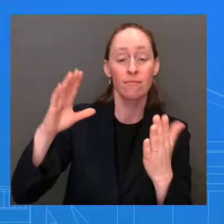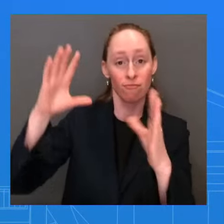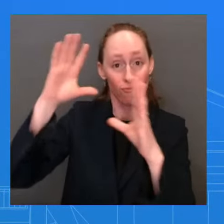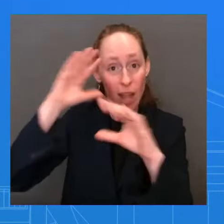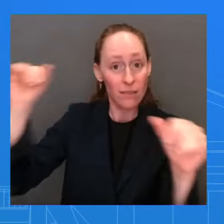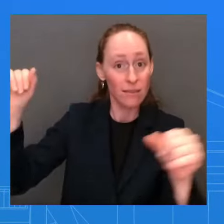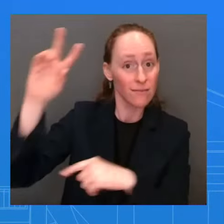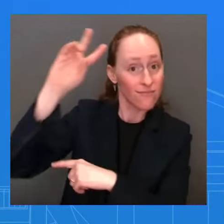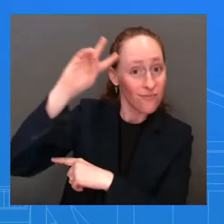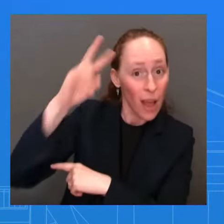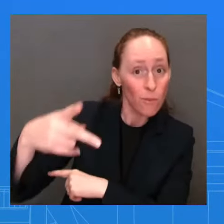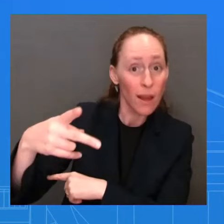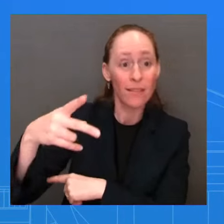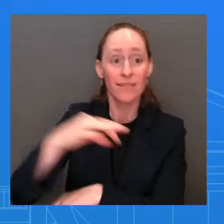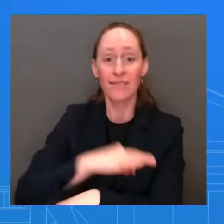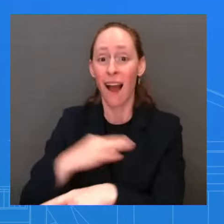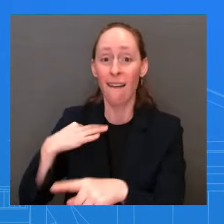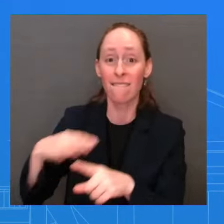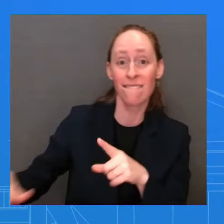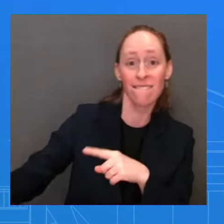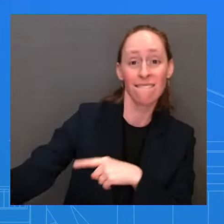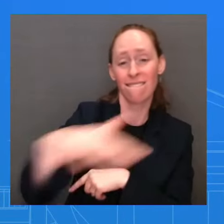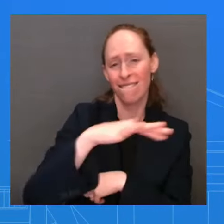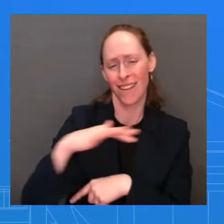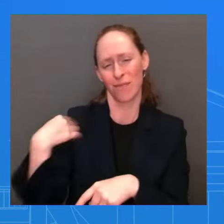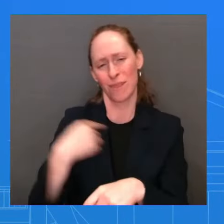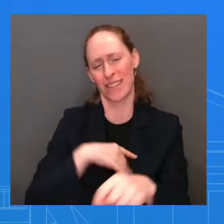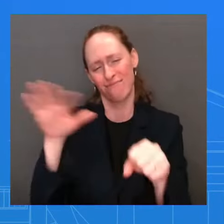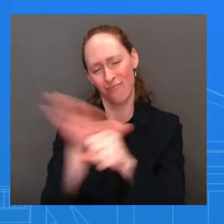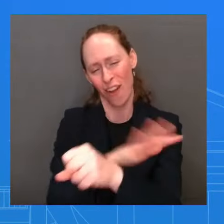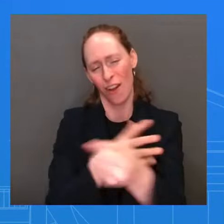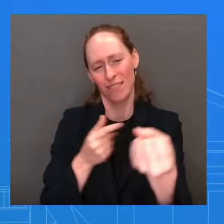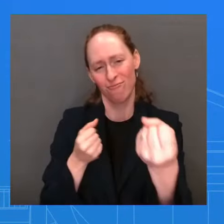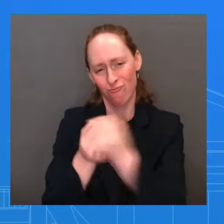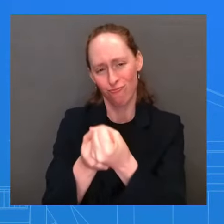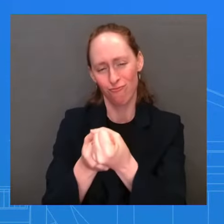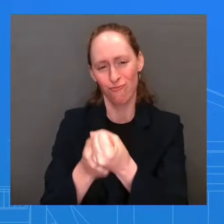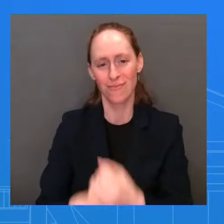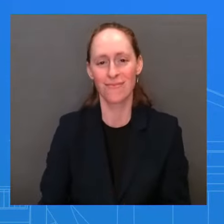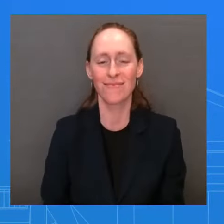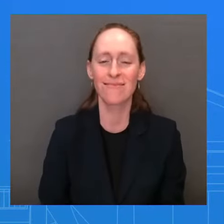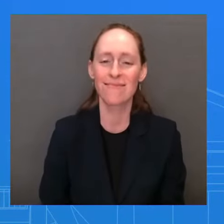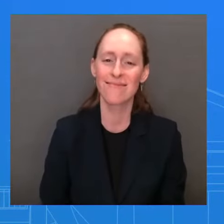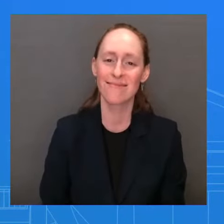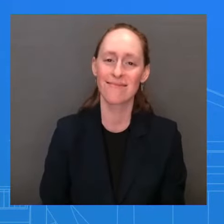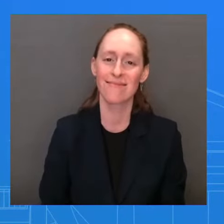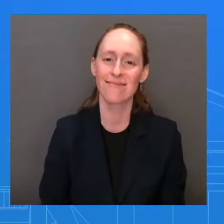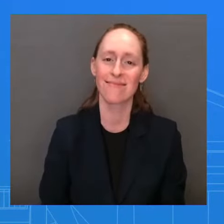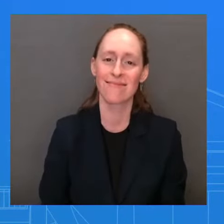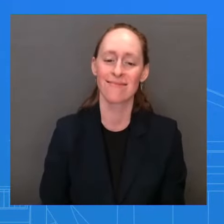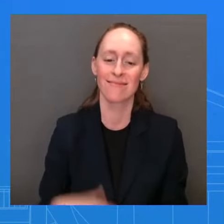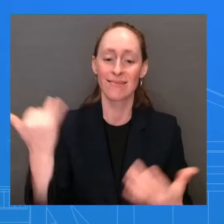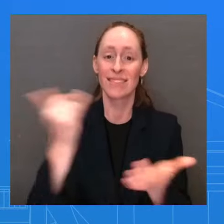This week is a testament to how far we've come and the work that remains to advance equality to all people.